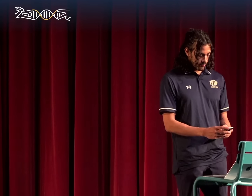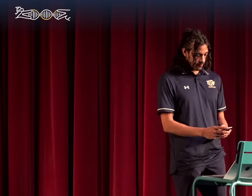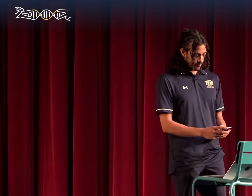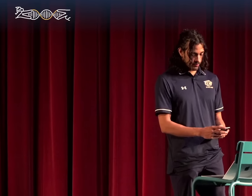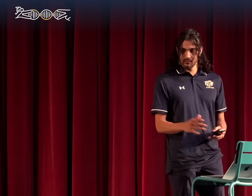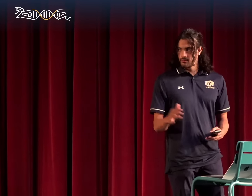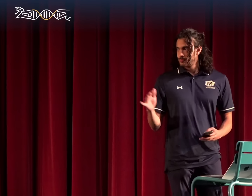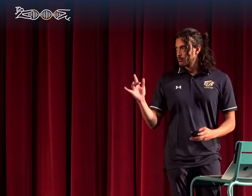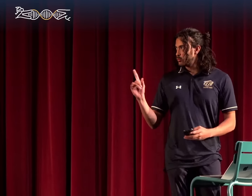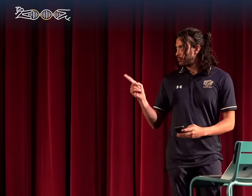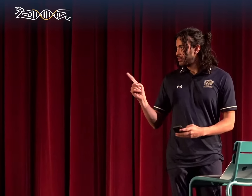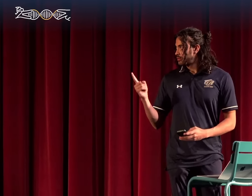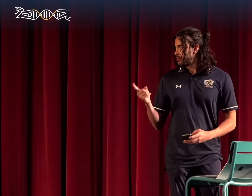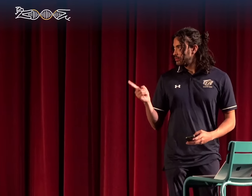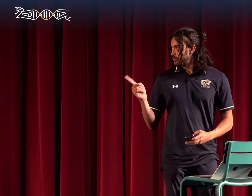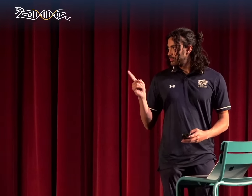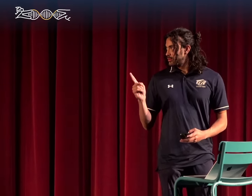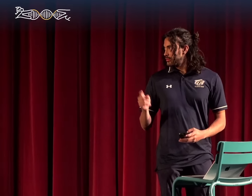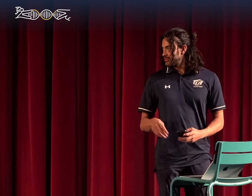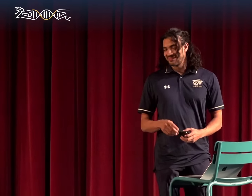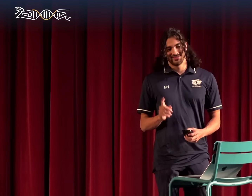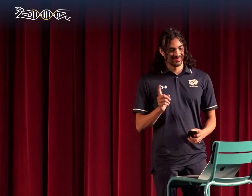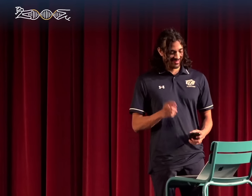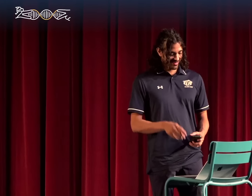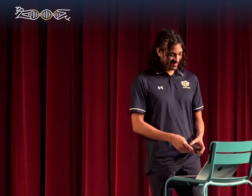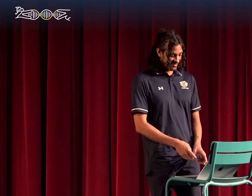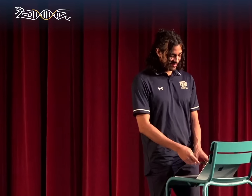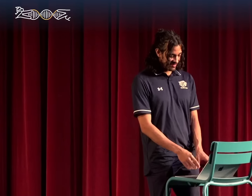One minute closing right? Correct.